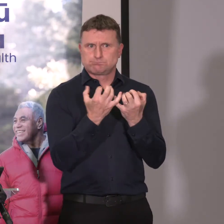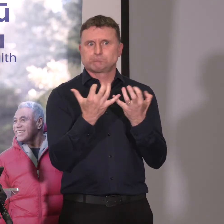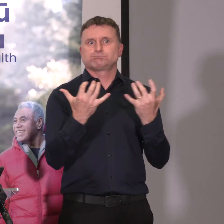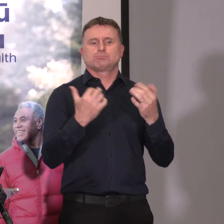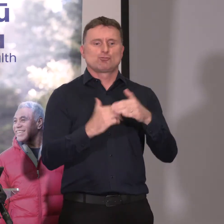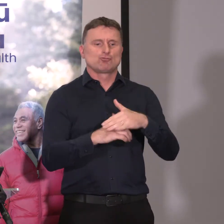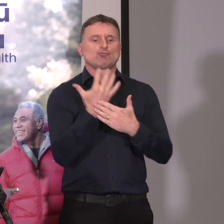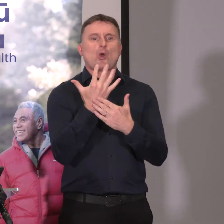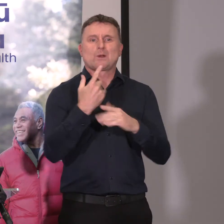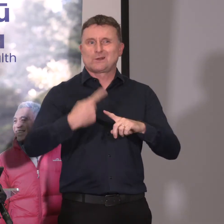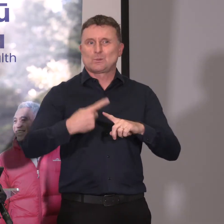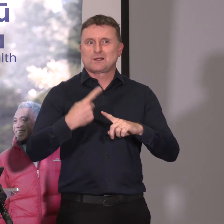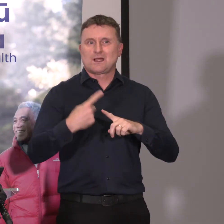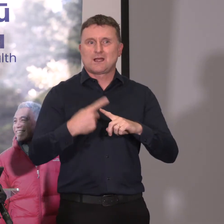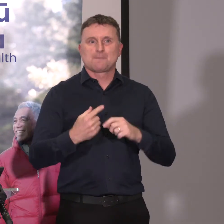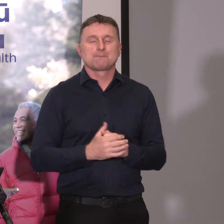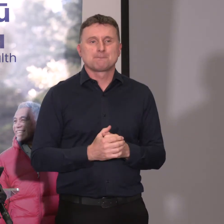hospitalisations, but some lead to